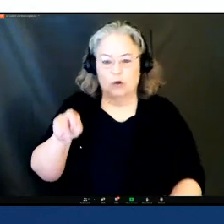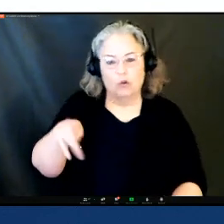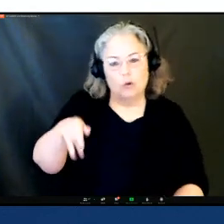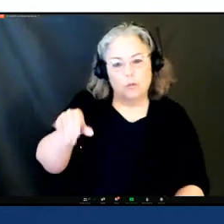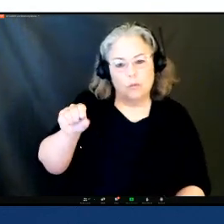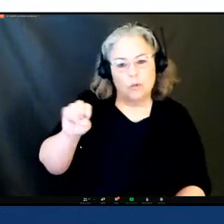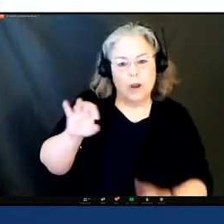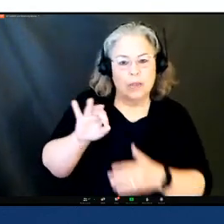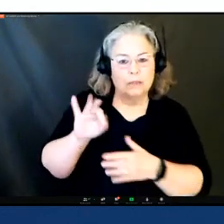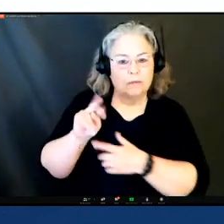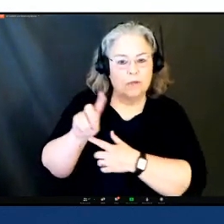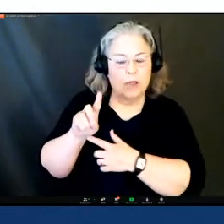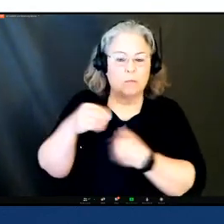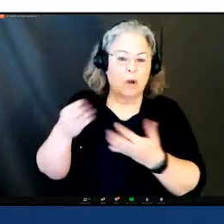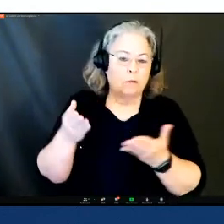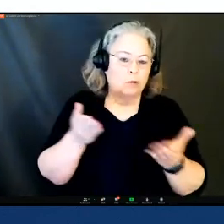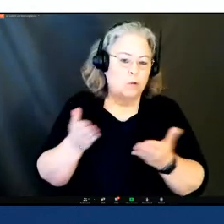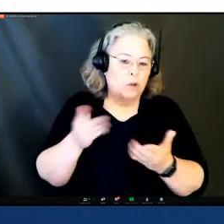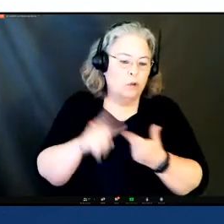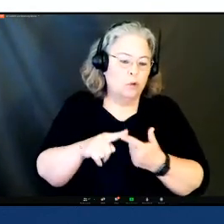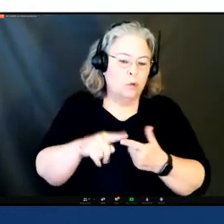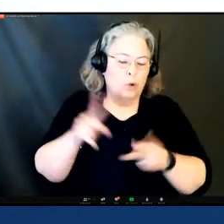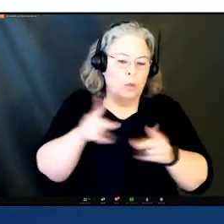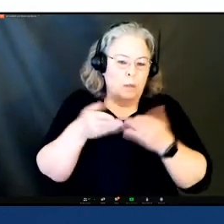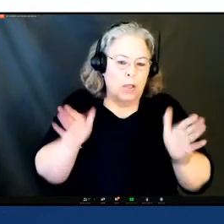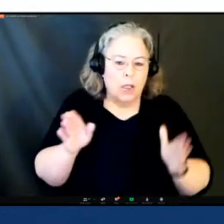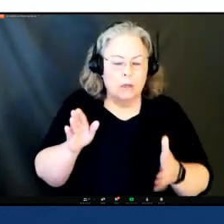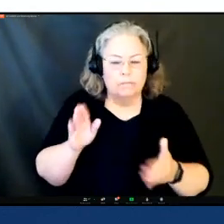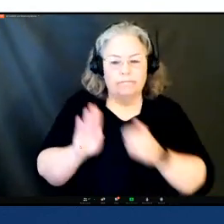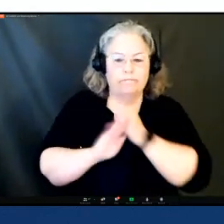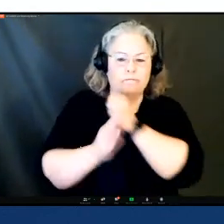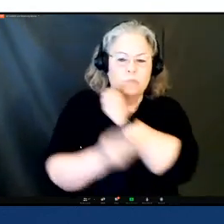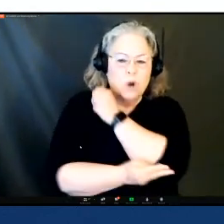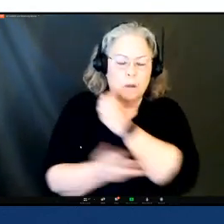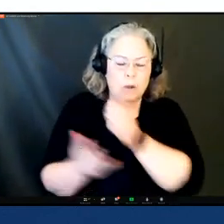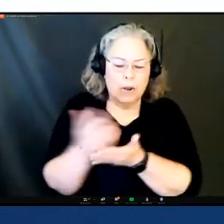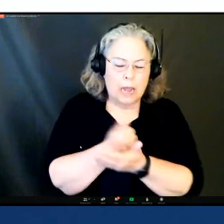to the public like garbage collection or airports and internal services.